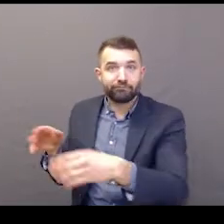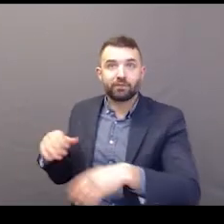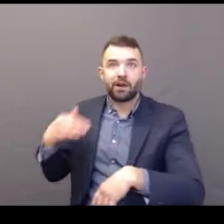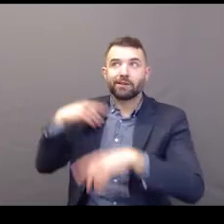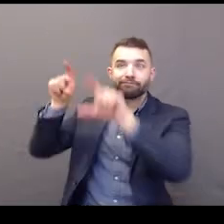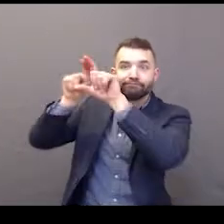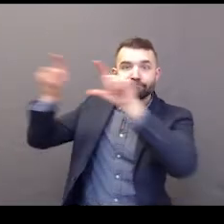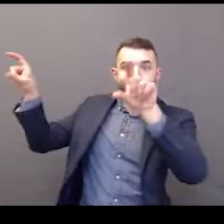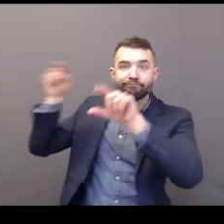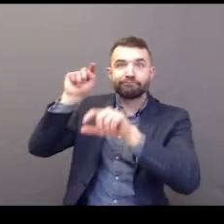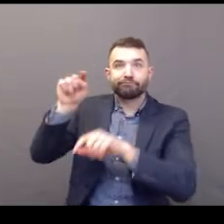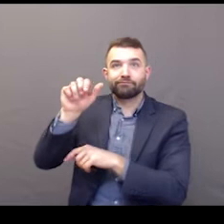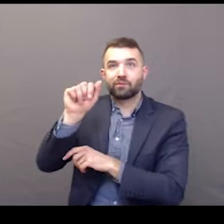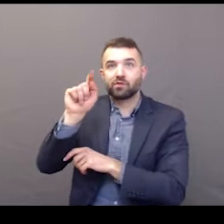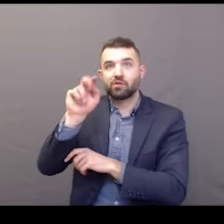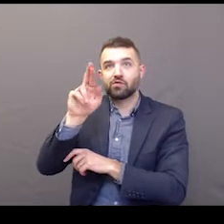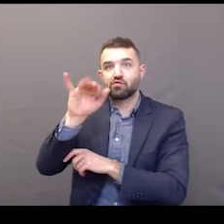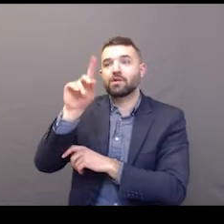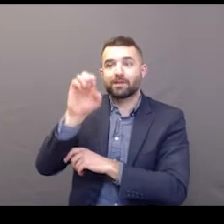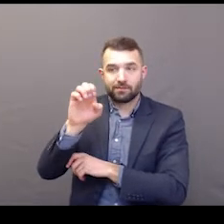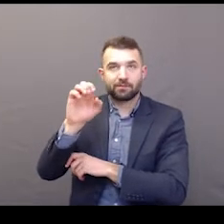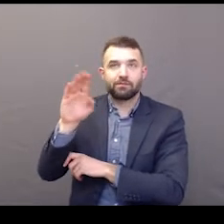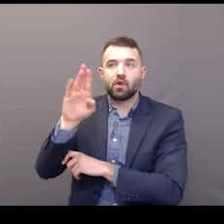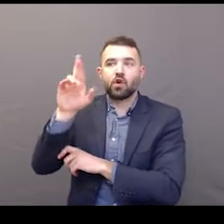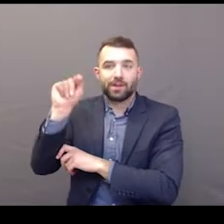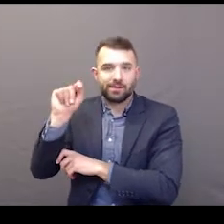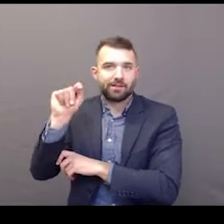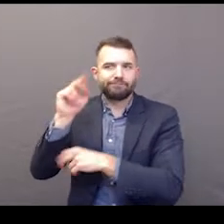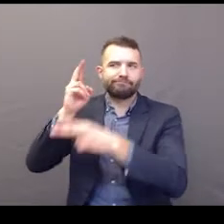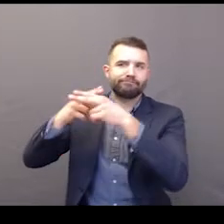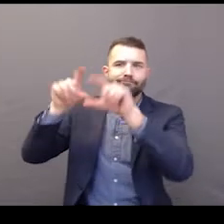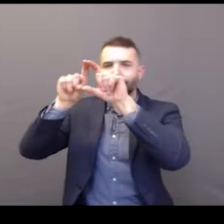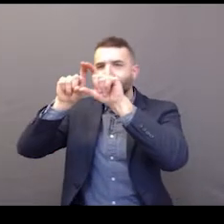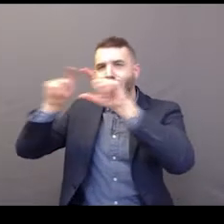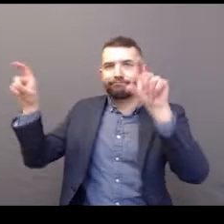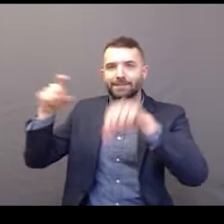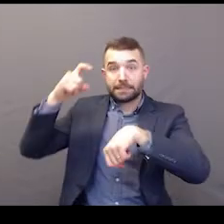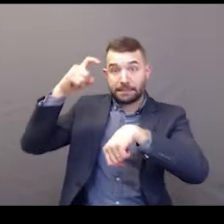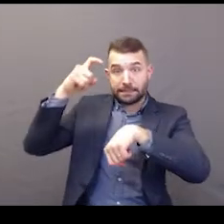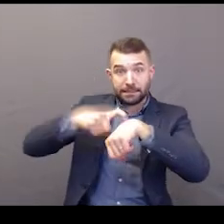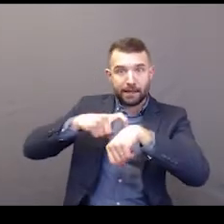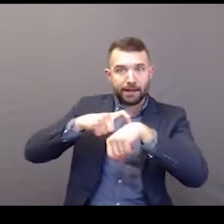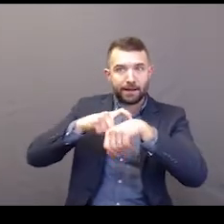branding and real-time information on bus arrivals and departures, as well as a framed canopy and